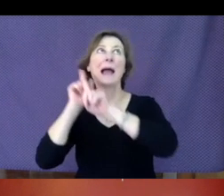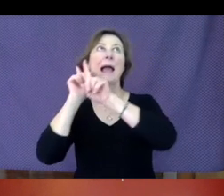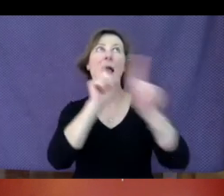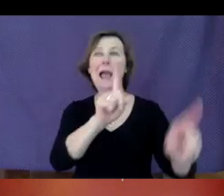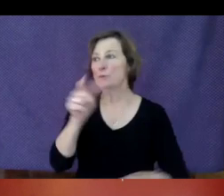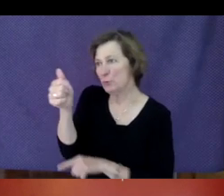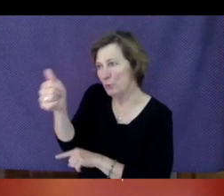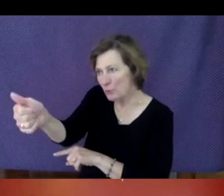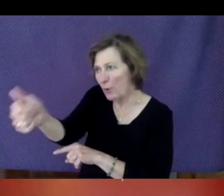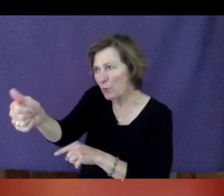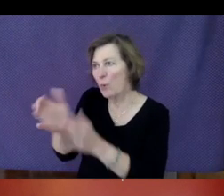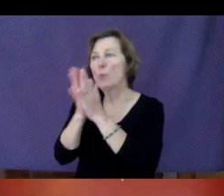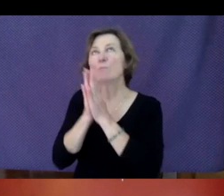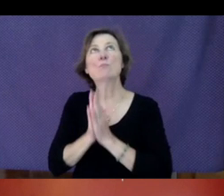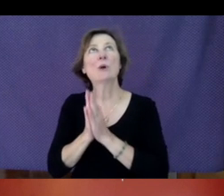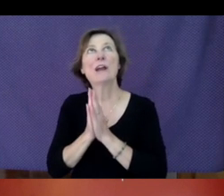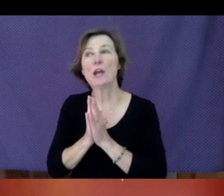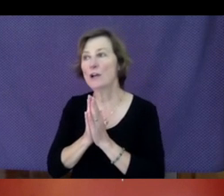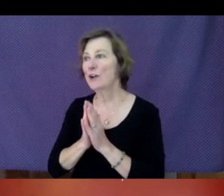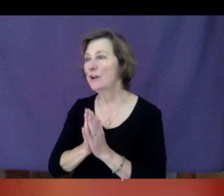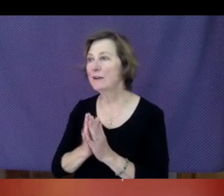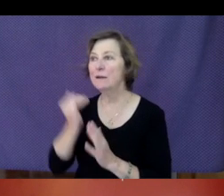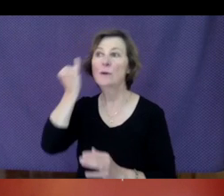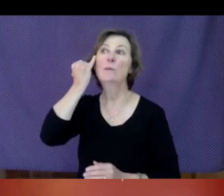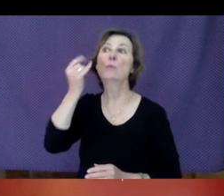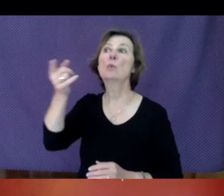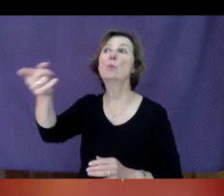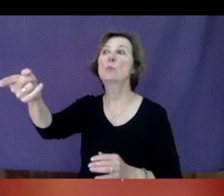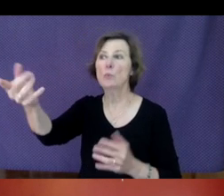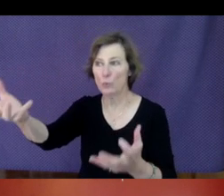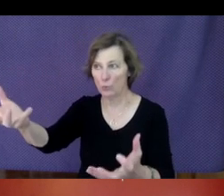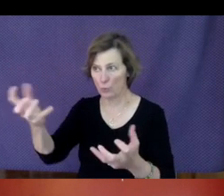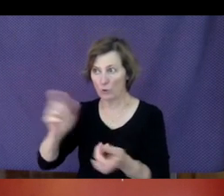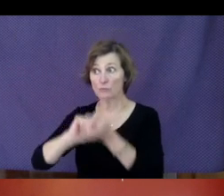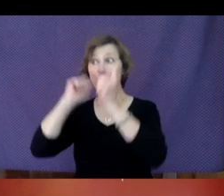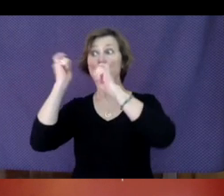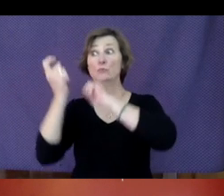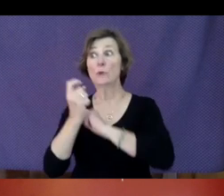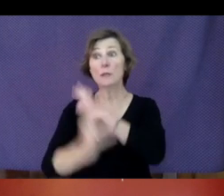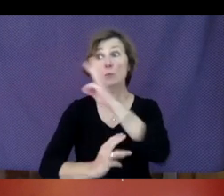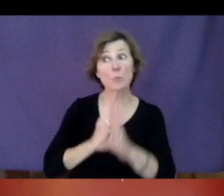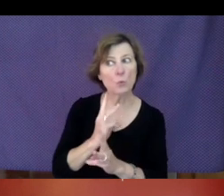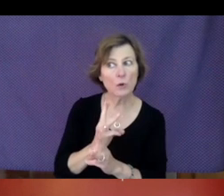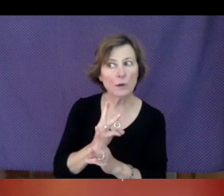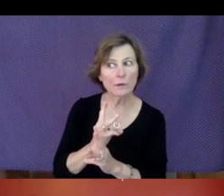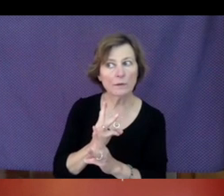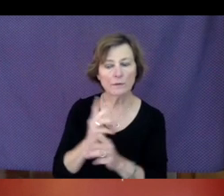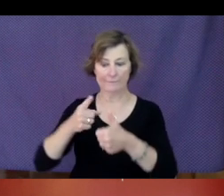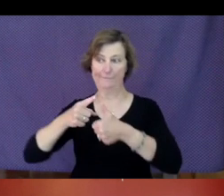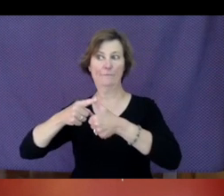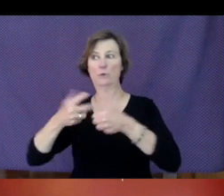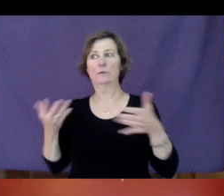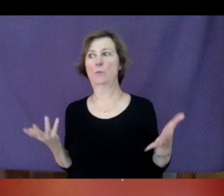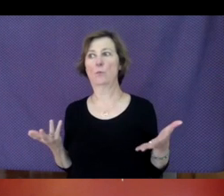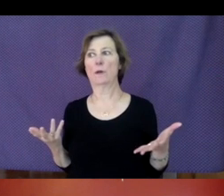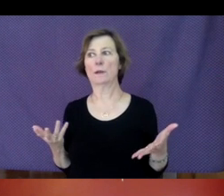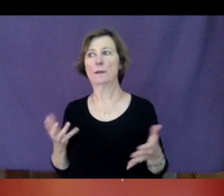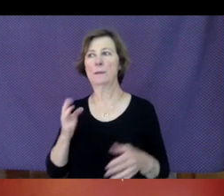If you want to change the world first be sure you are changing yourself